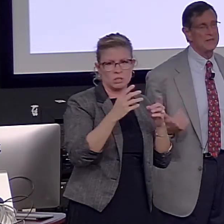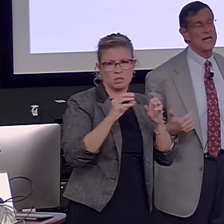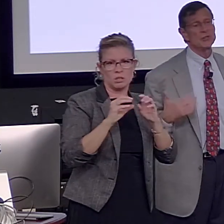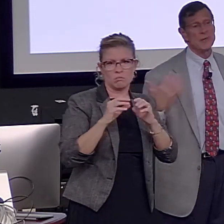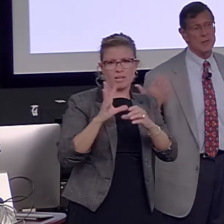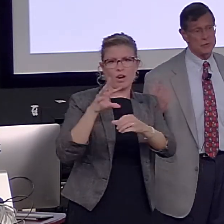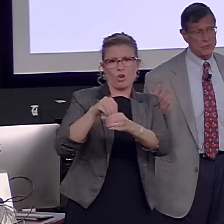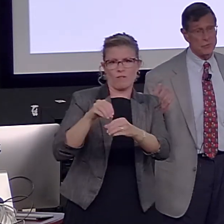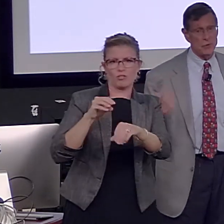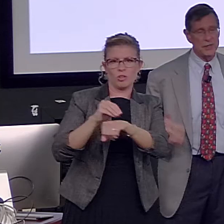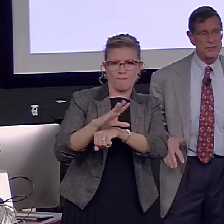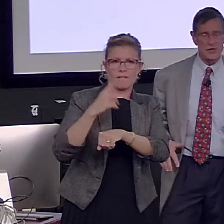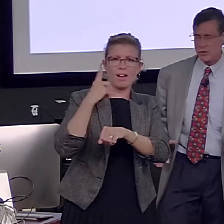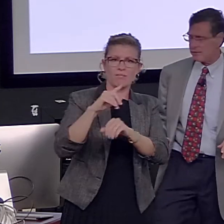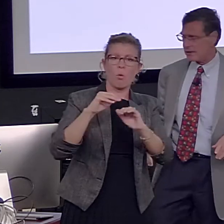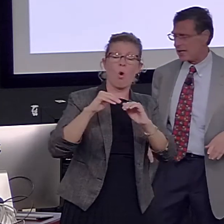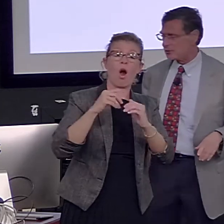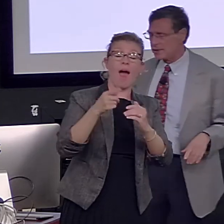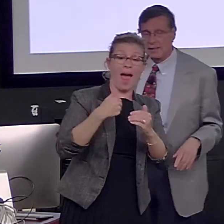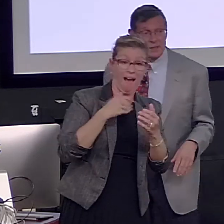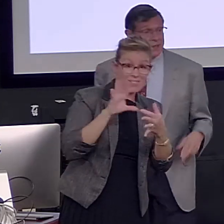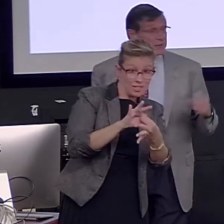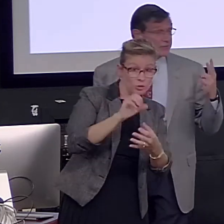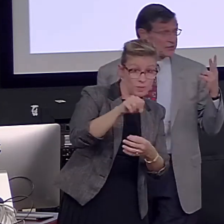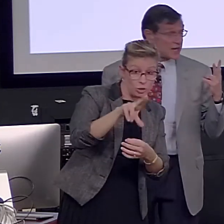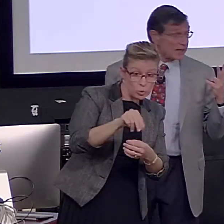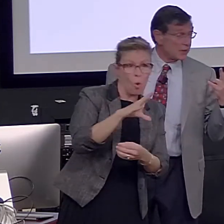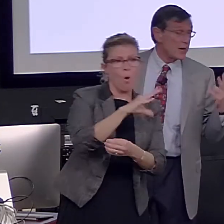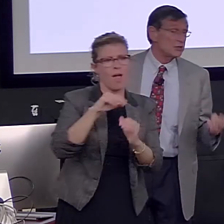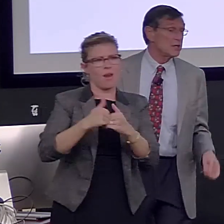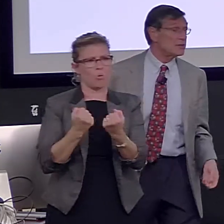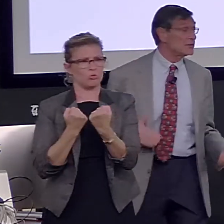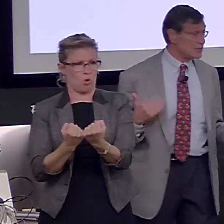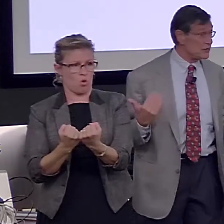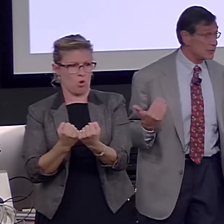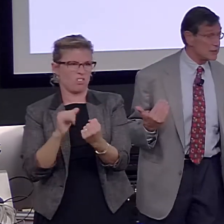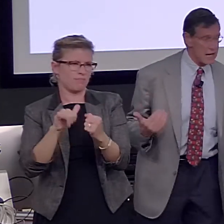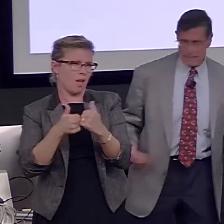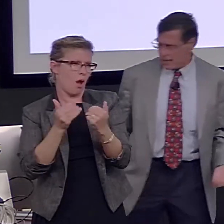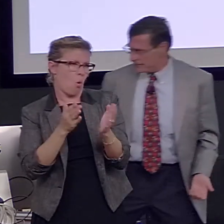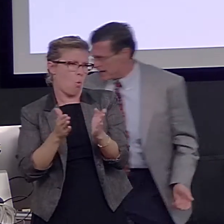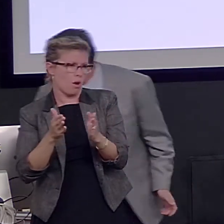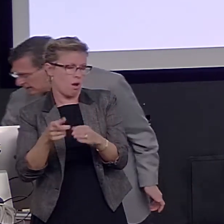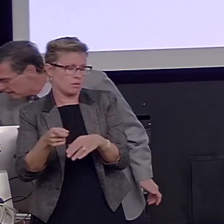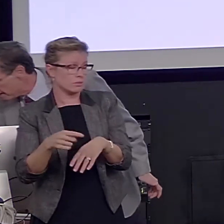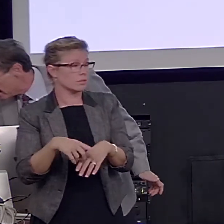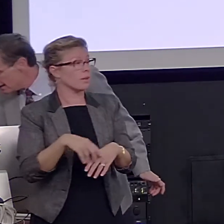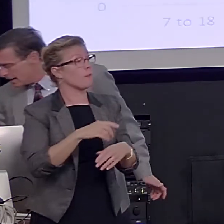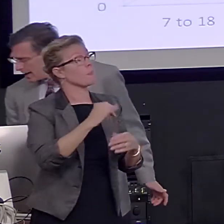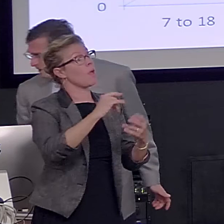of attachment and also of organization of attachment. The second question is, is there a timing effect?